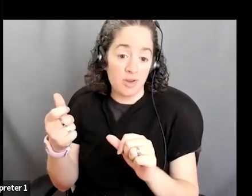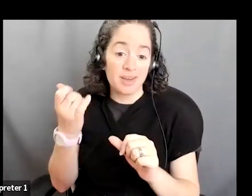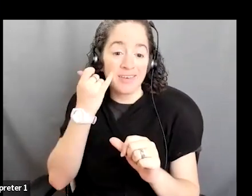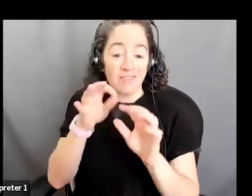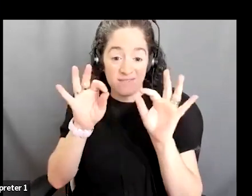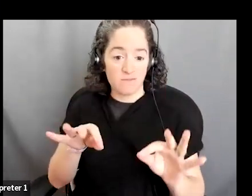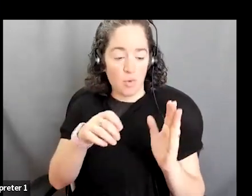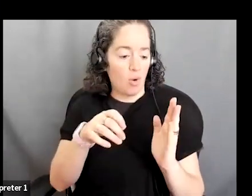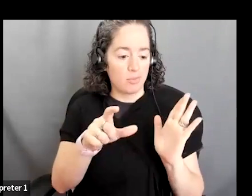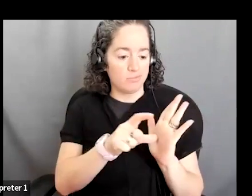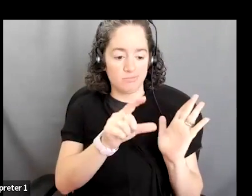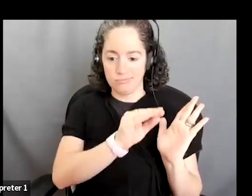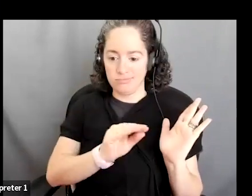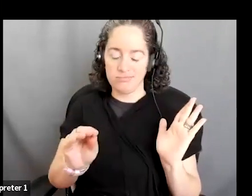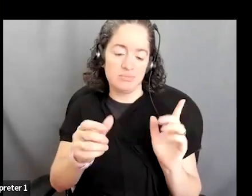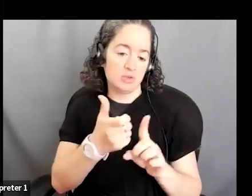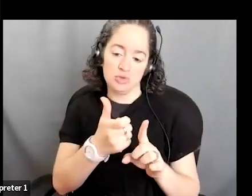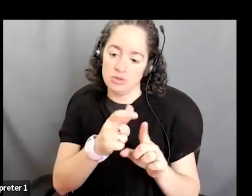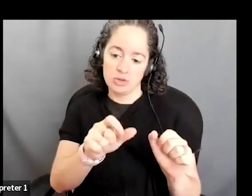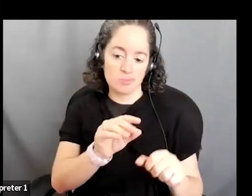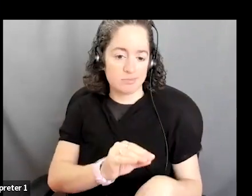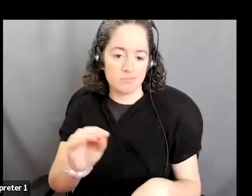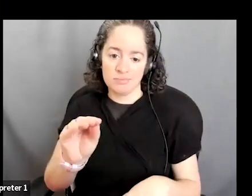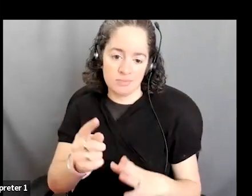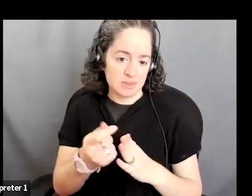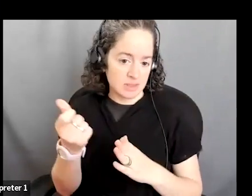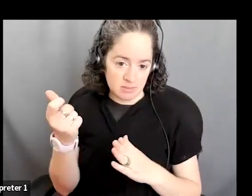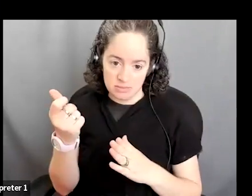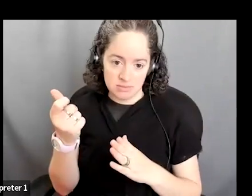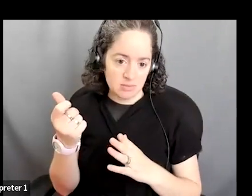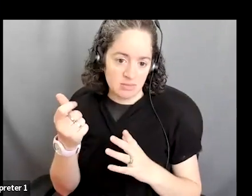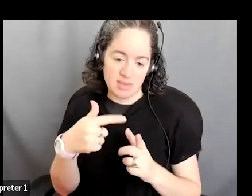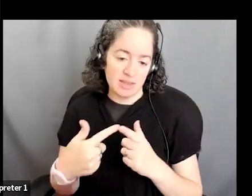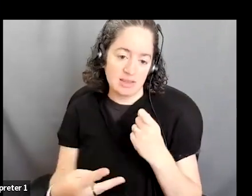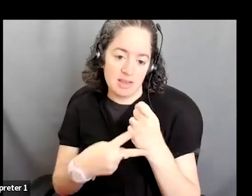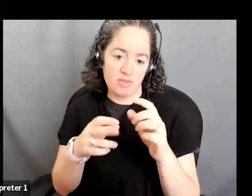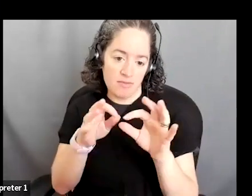you can get in there and you can delete the placeholder and just save the form that way.